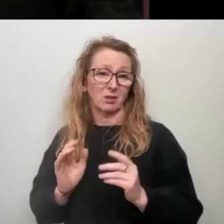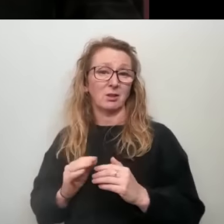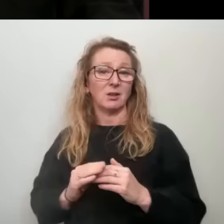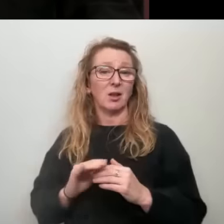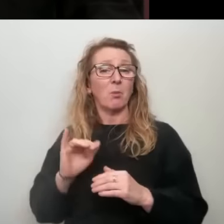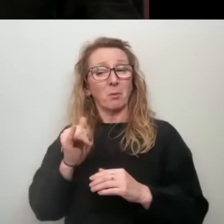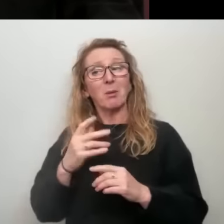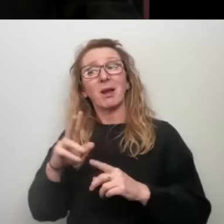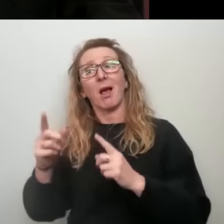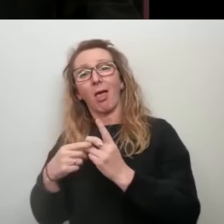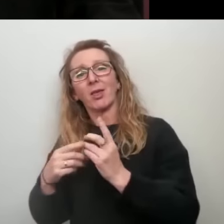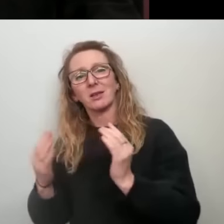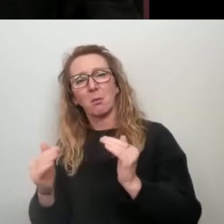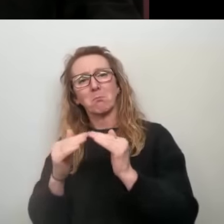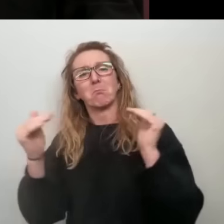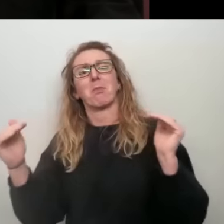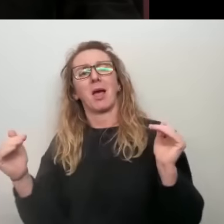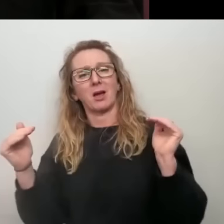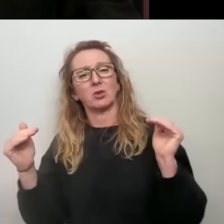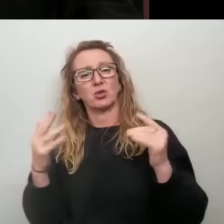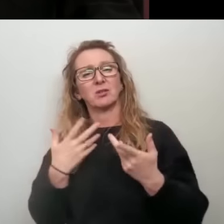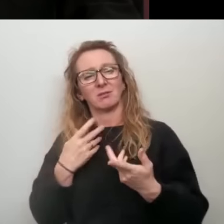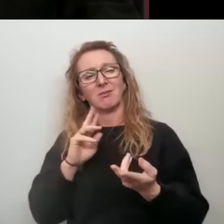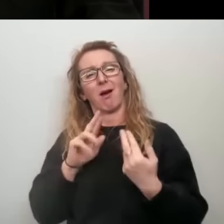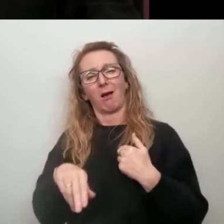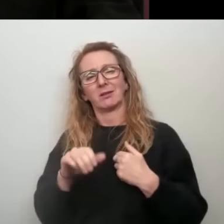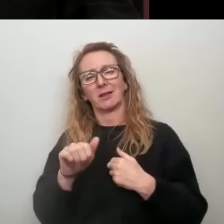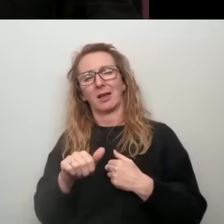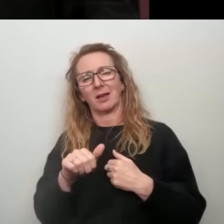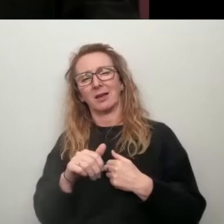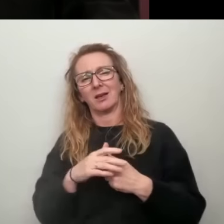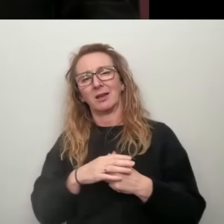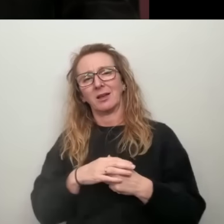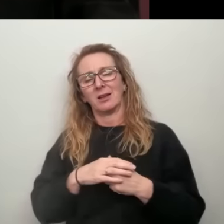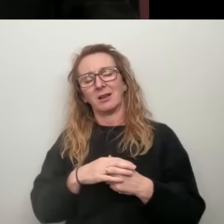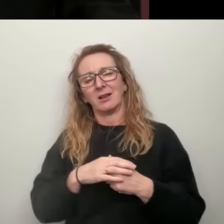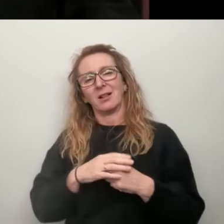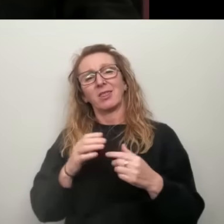So yeah, that'll be my answer. And I guess there is always that caveat about marking